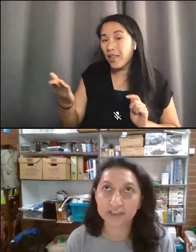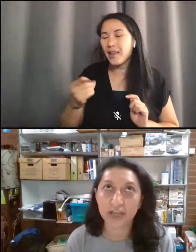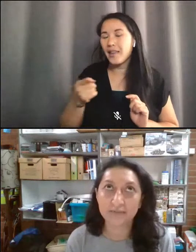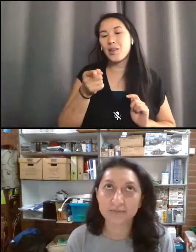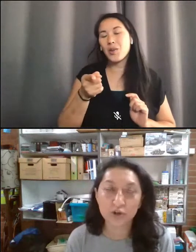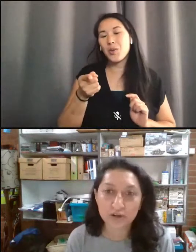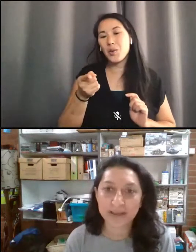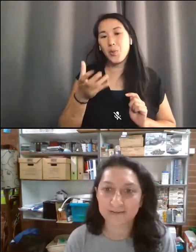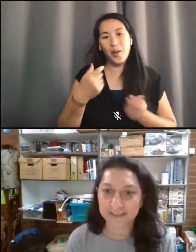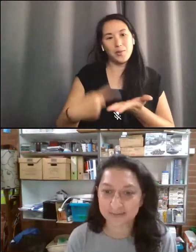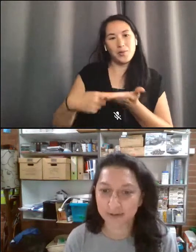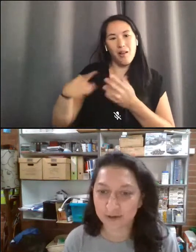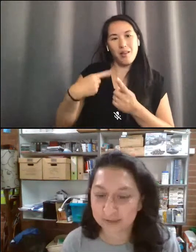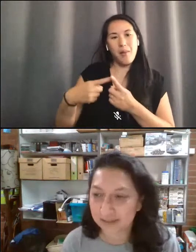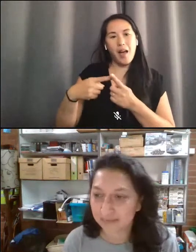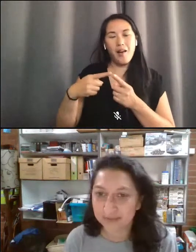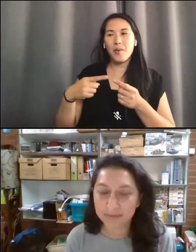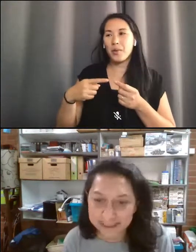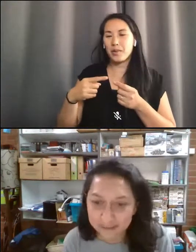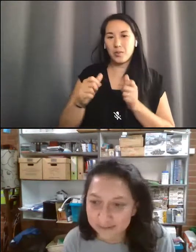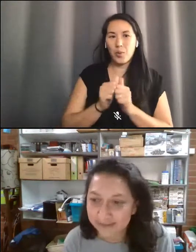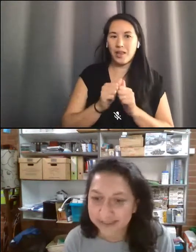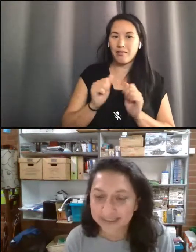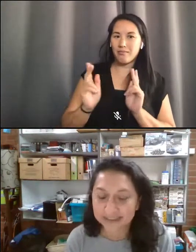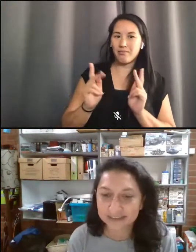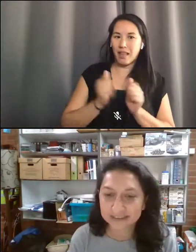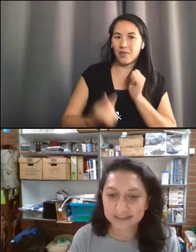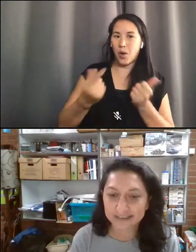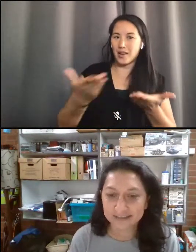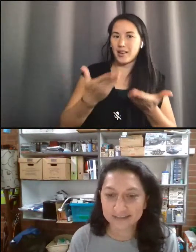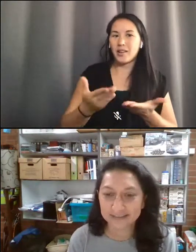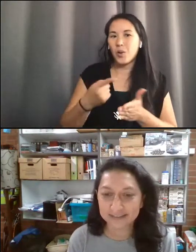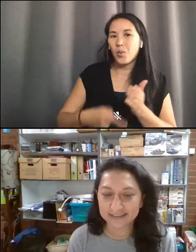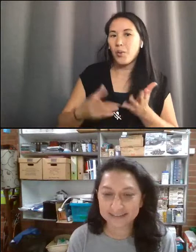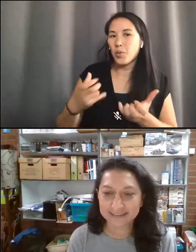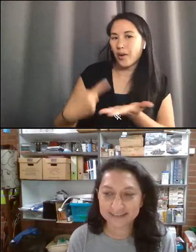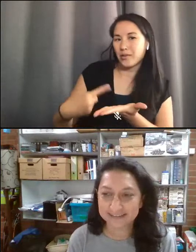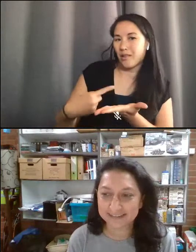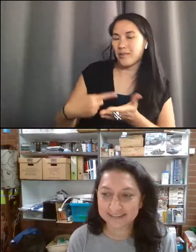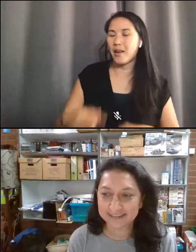talk about or explore with um the people on this call today what would that be i think that um